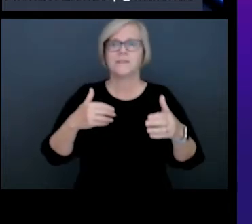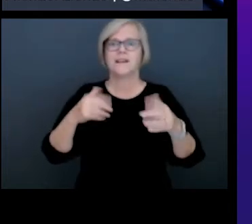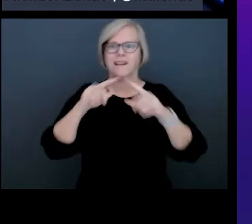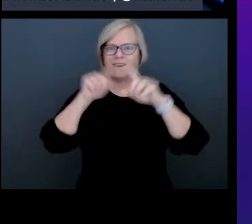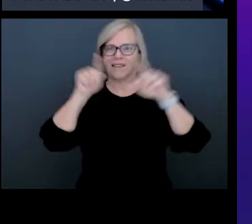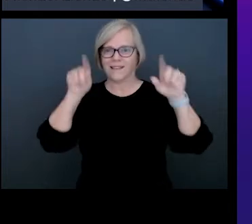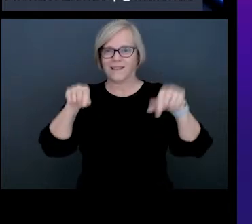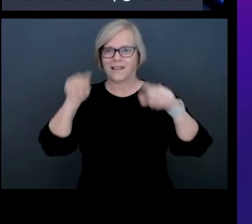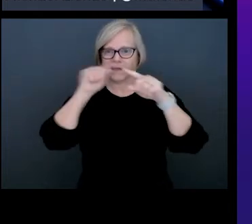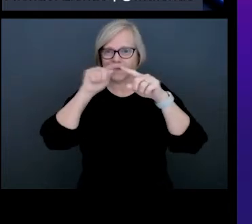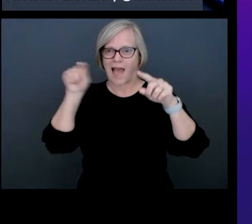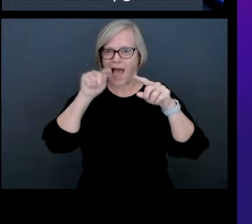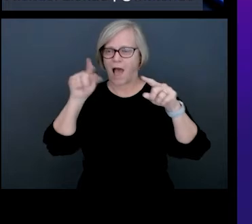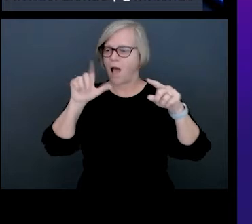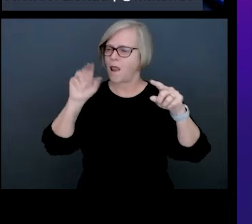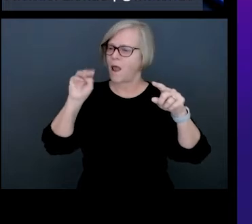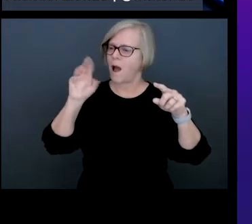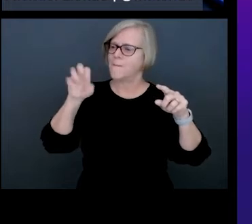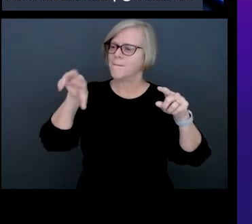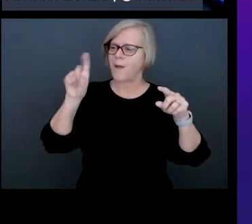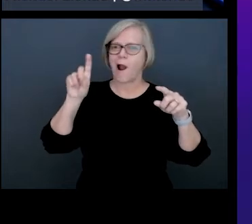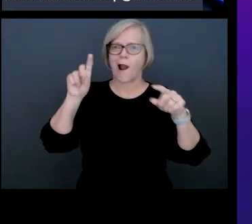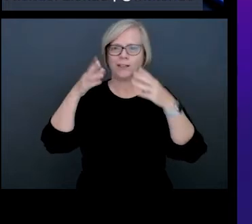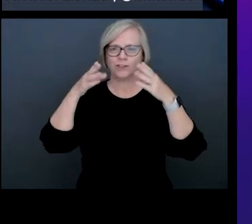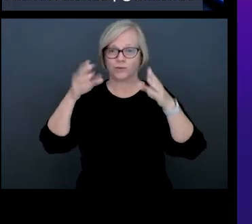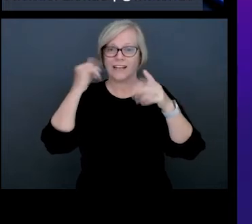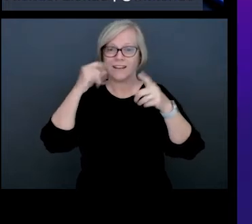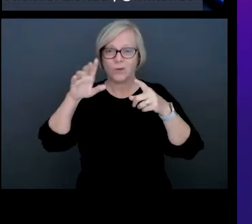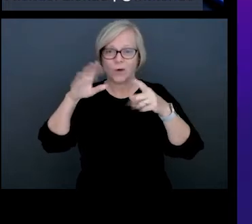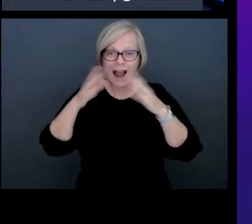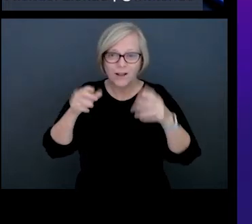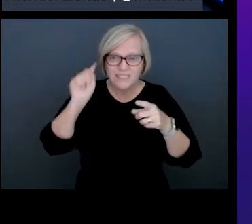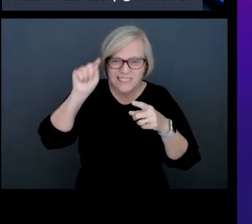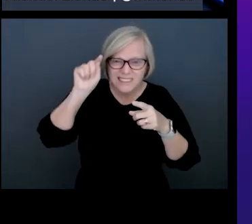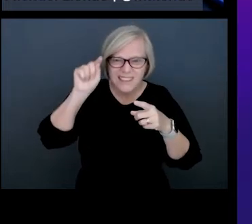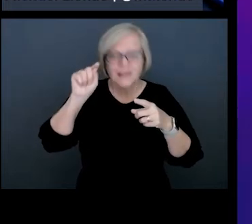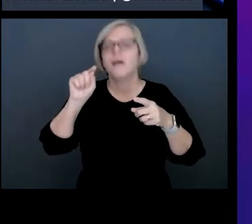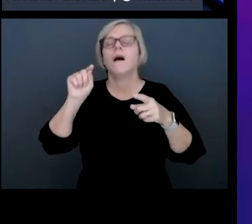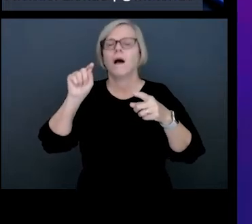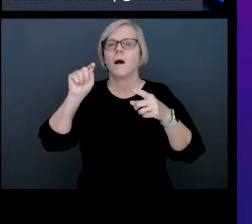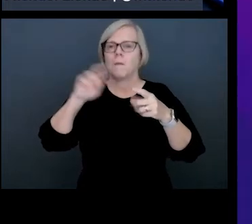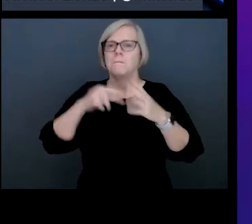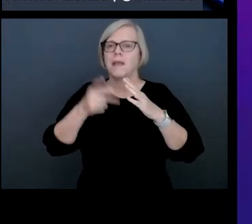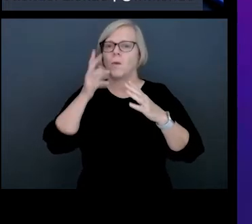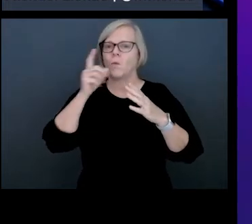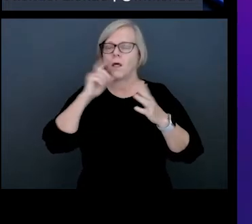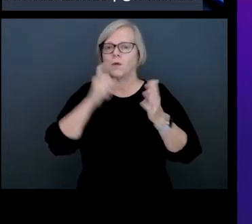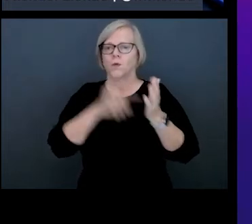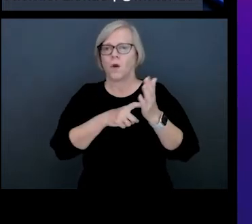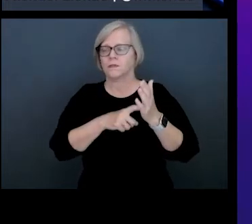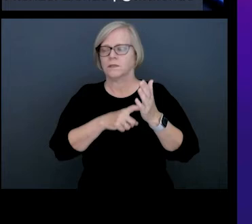if your house is at the green marker, then we're gonna detect that, hey, Michael's close by.